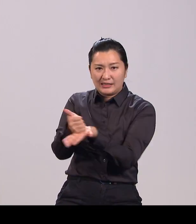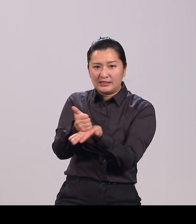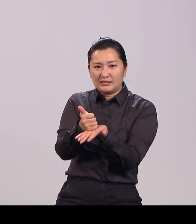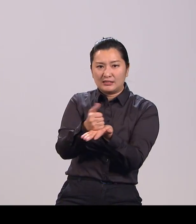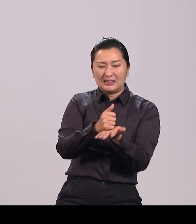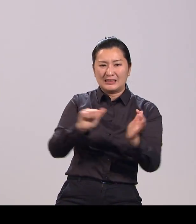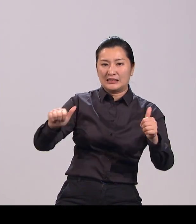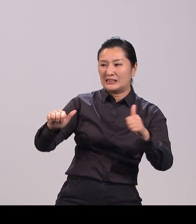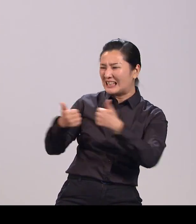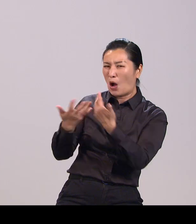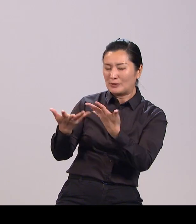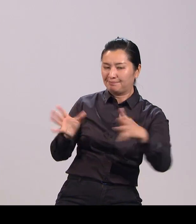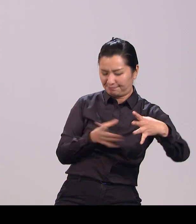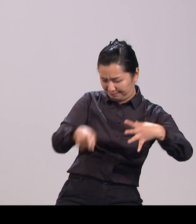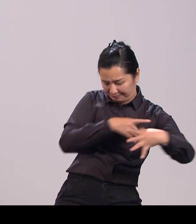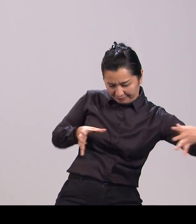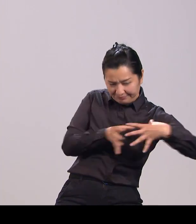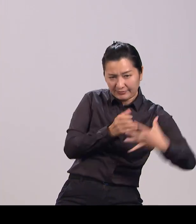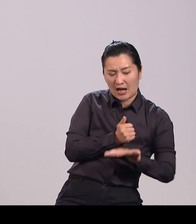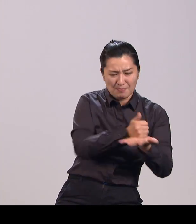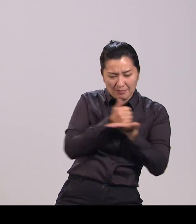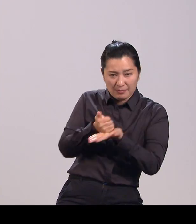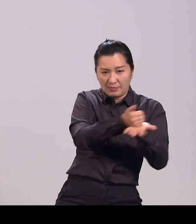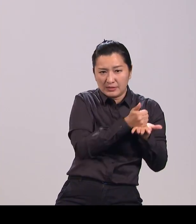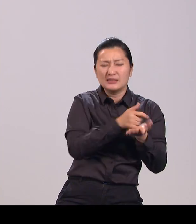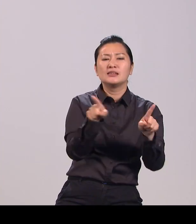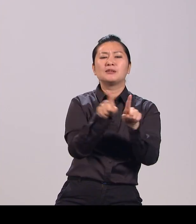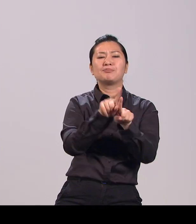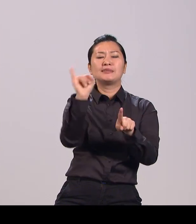Like what happened in Paris after the major attack last November.